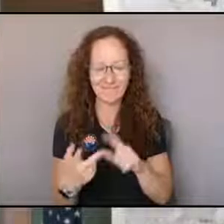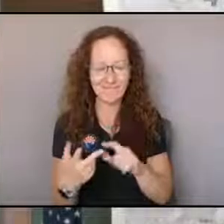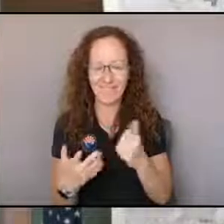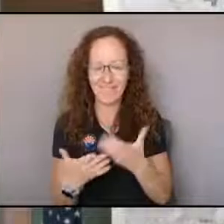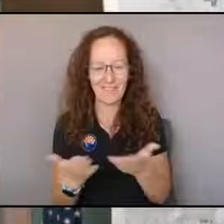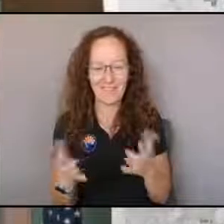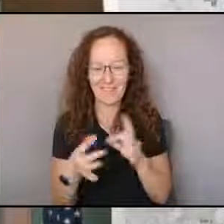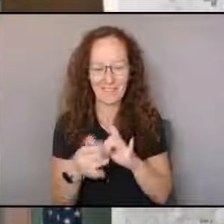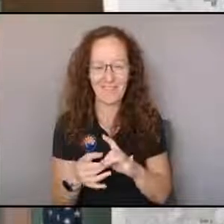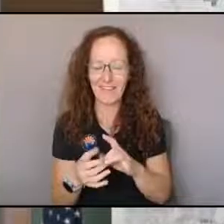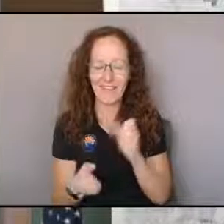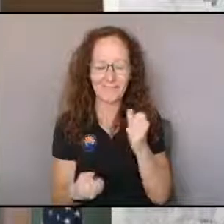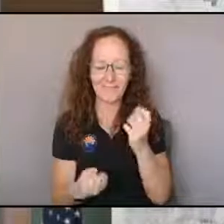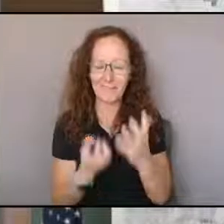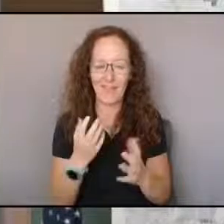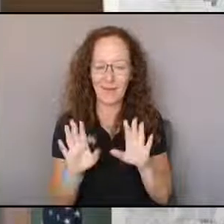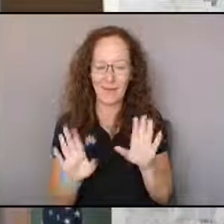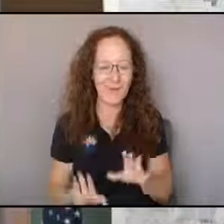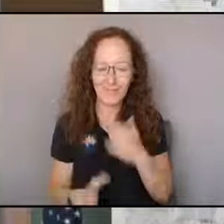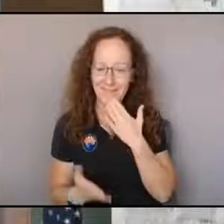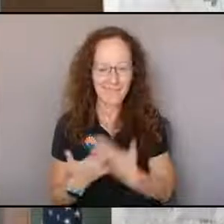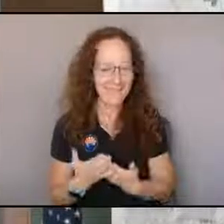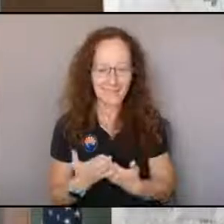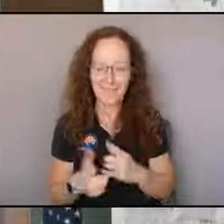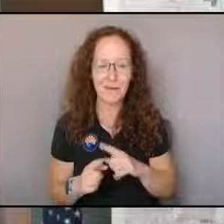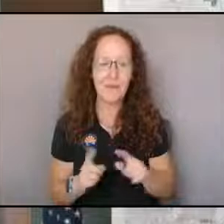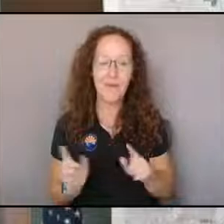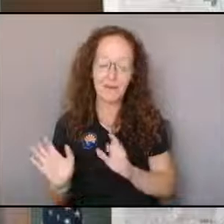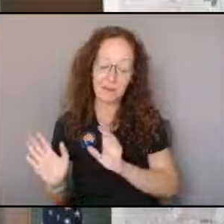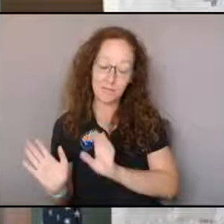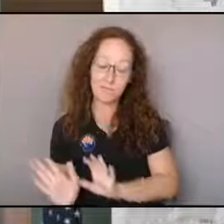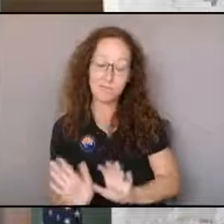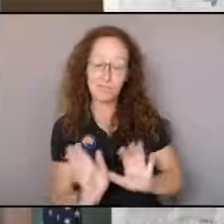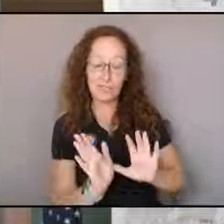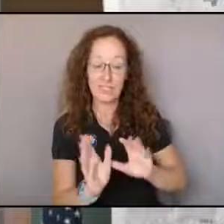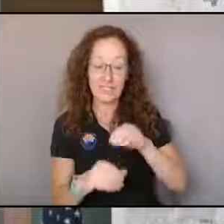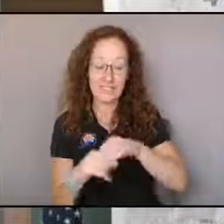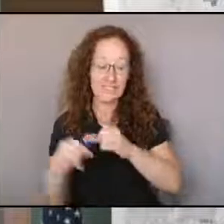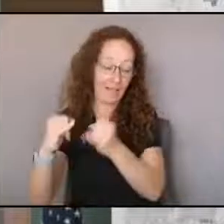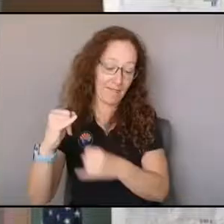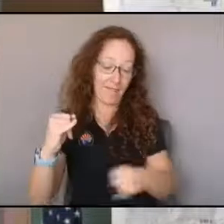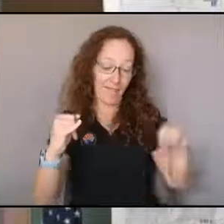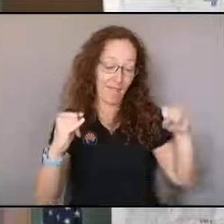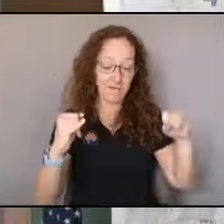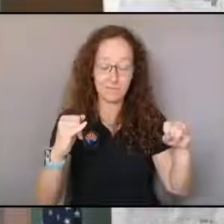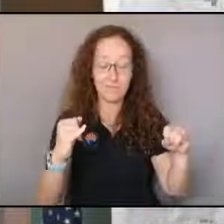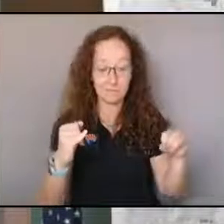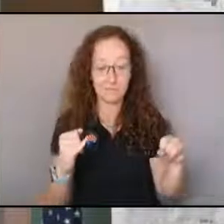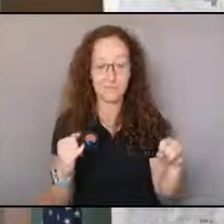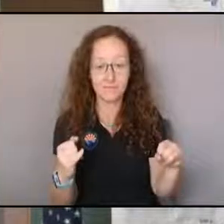FIRE WEATHER, BUT IT IS DEFINITELY PUSHING INTO ITSELF. AND AS YOU HEARD FROM OPERATIONS, THERE IS -- THINGS